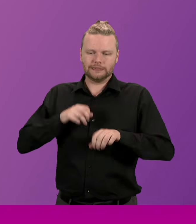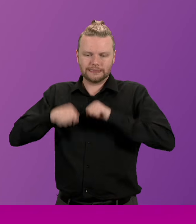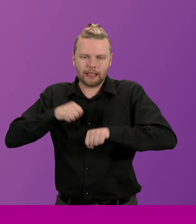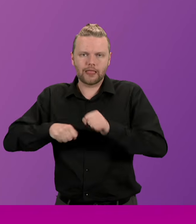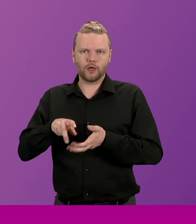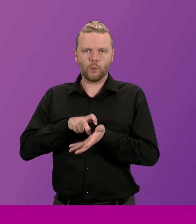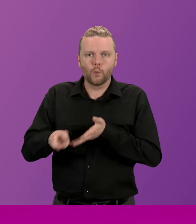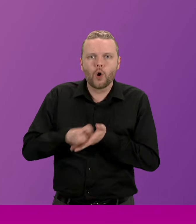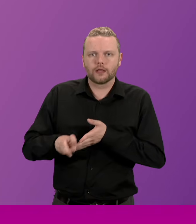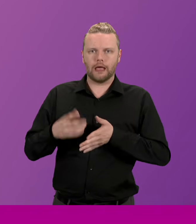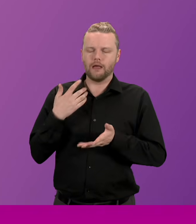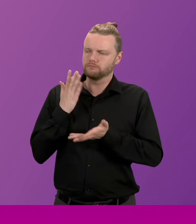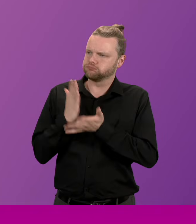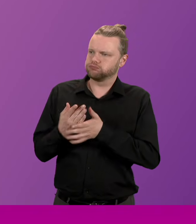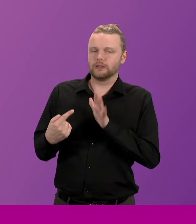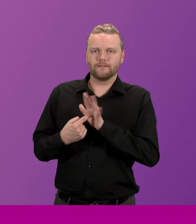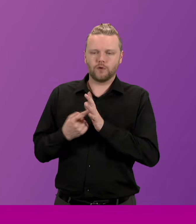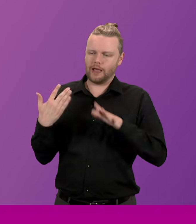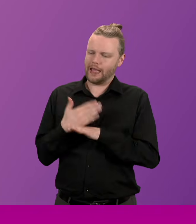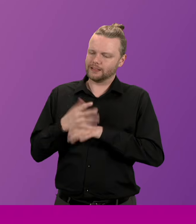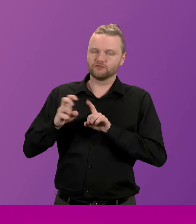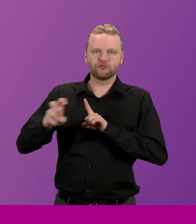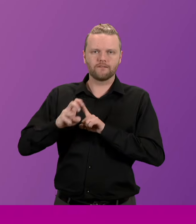walking and wheeling as part of the active travel hierarchy.